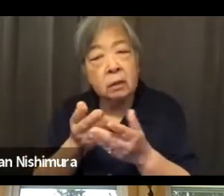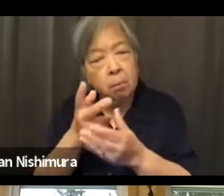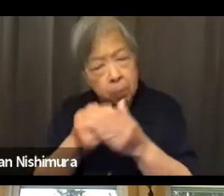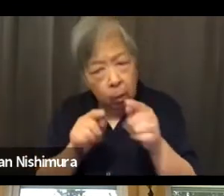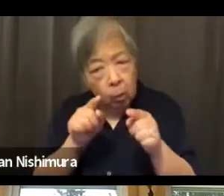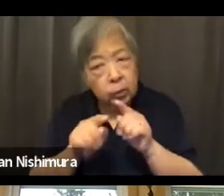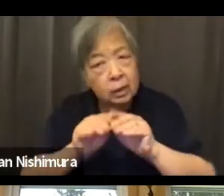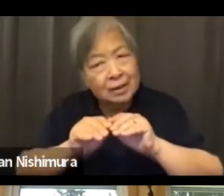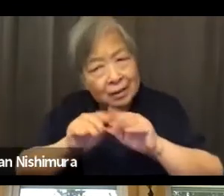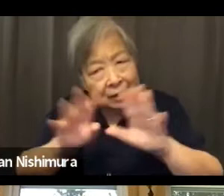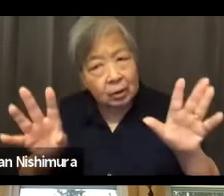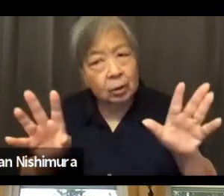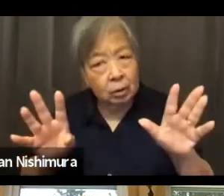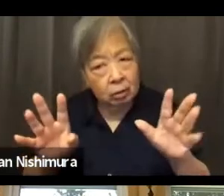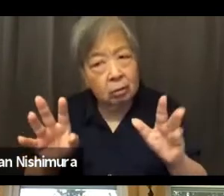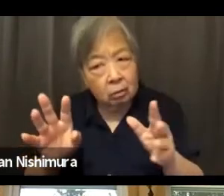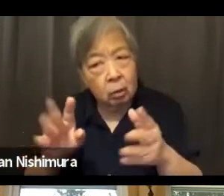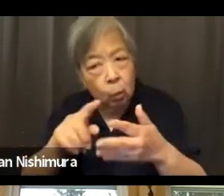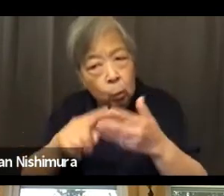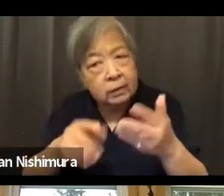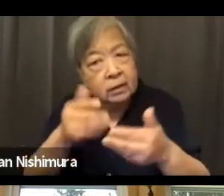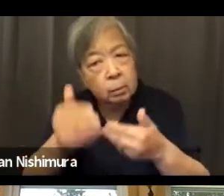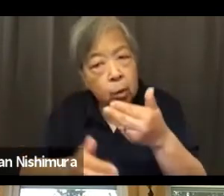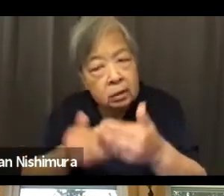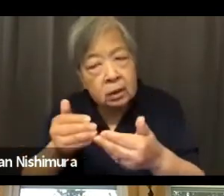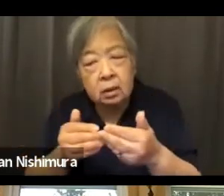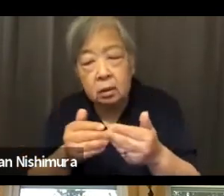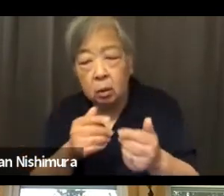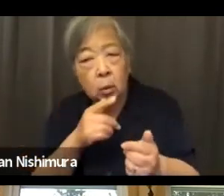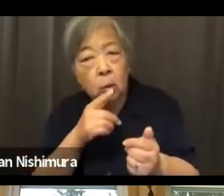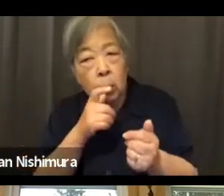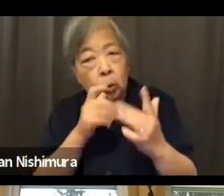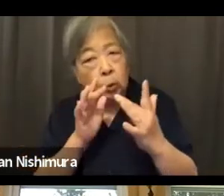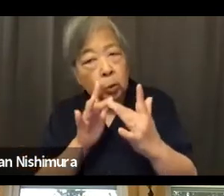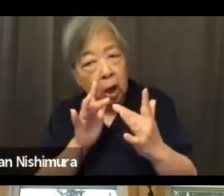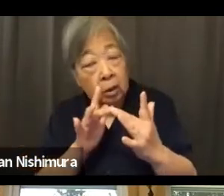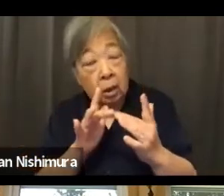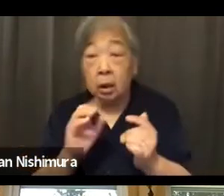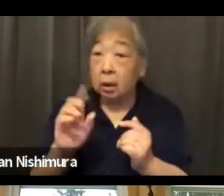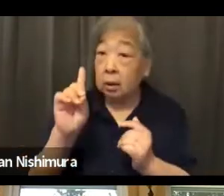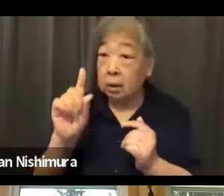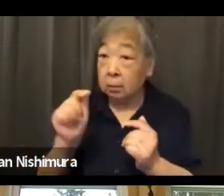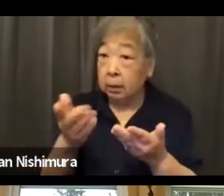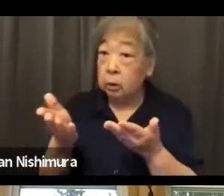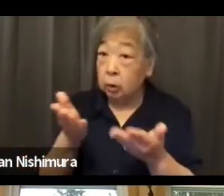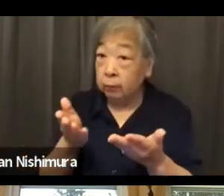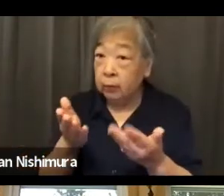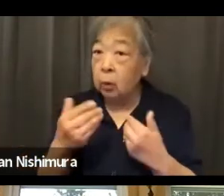process is, whom to contact, and Disability Services would equally have some kind of material